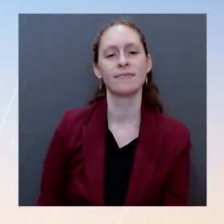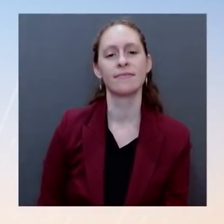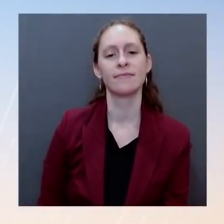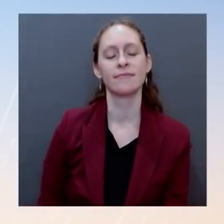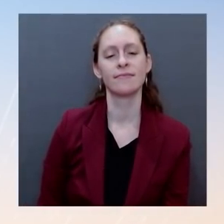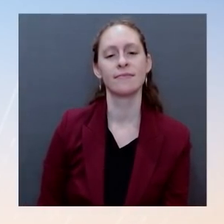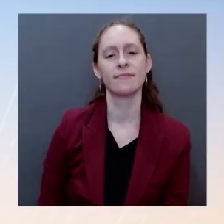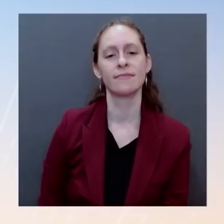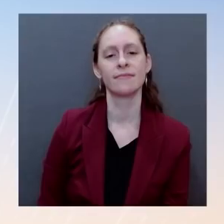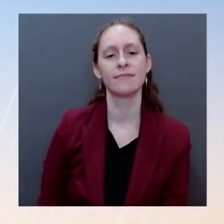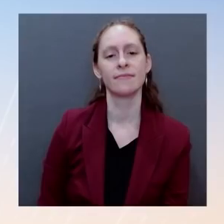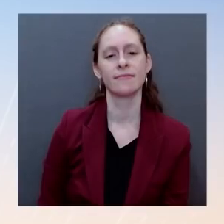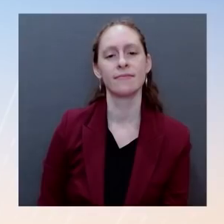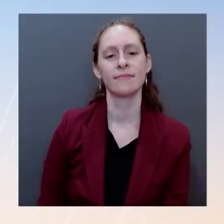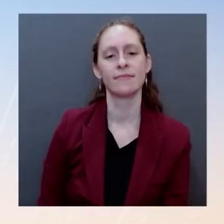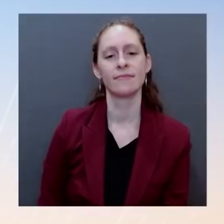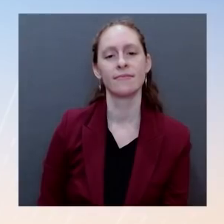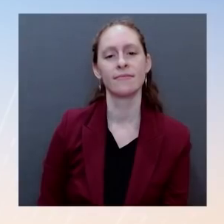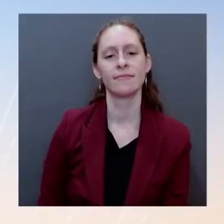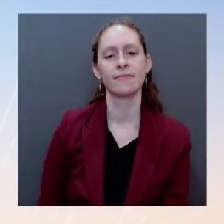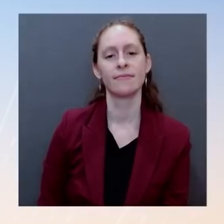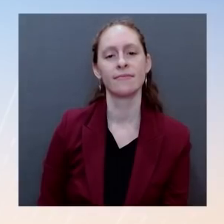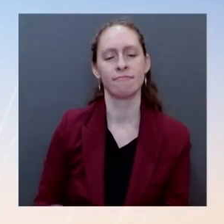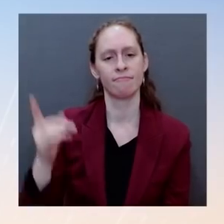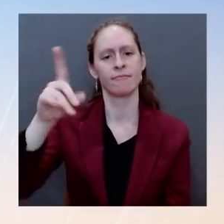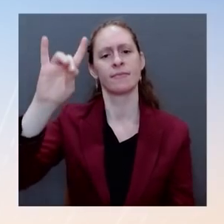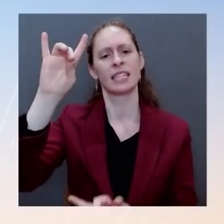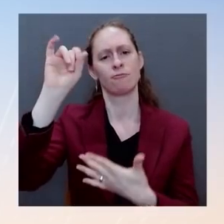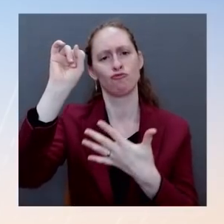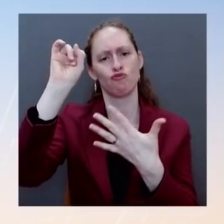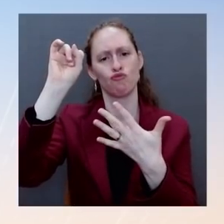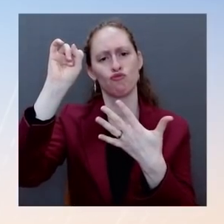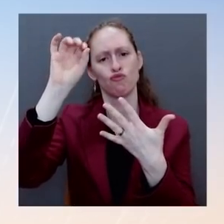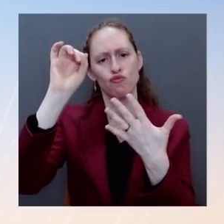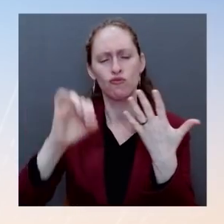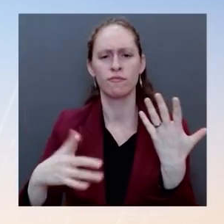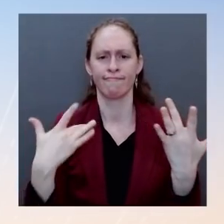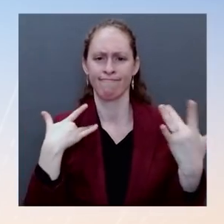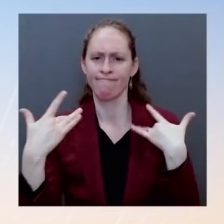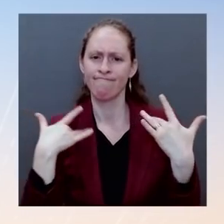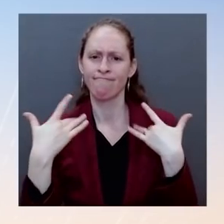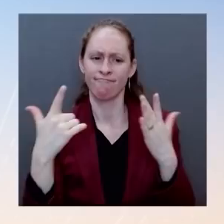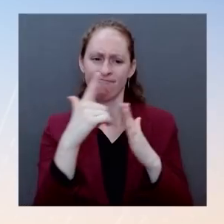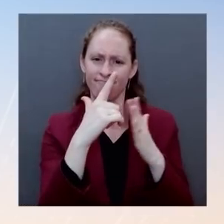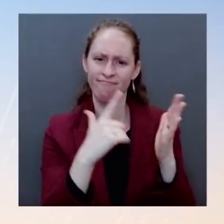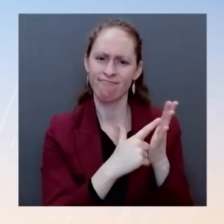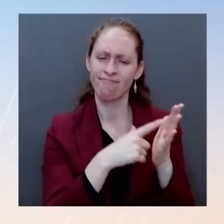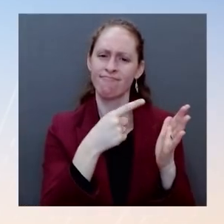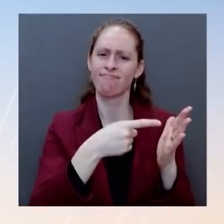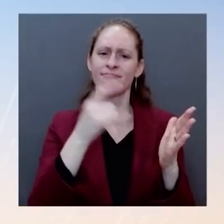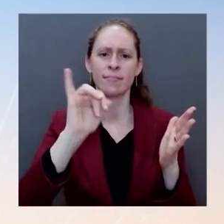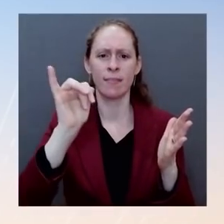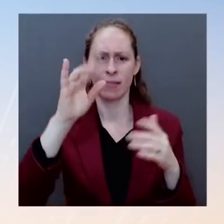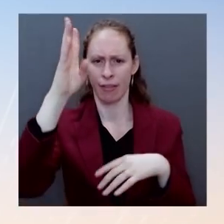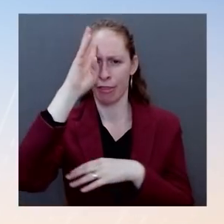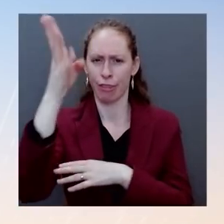polling frequently than, sort of, the broader stuff about protecting the right to vote. Throughout this process, Biden has been very focused --